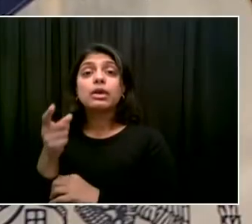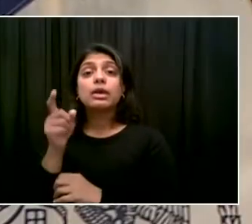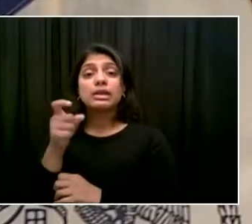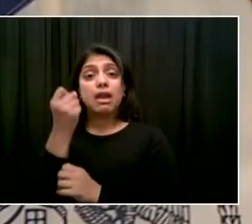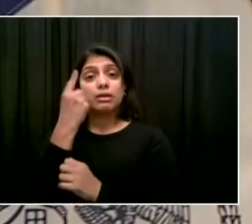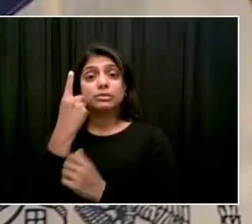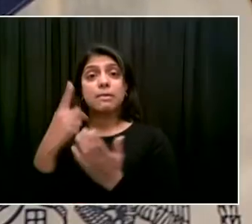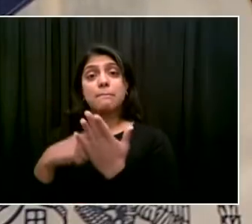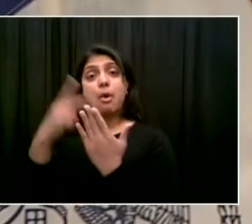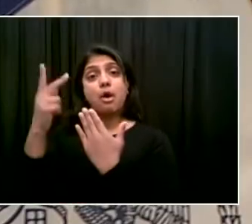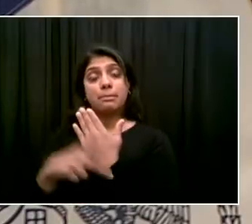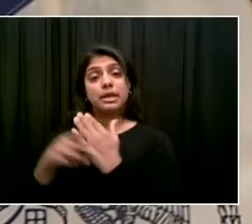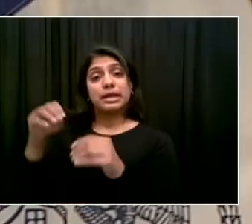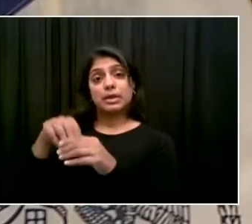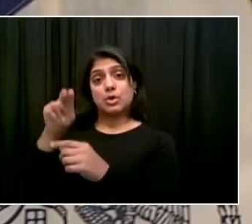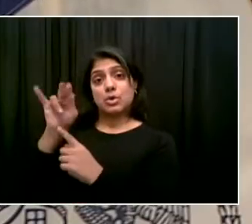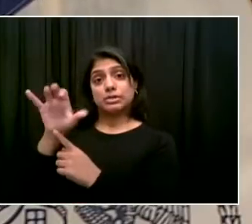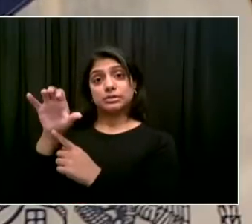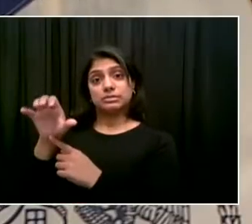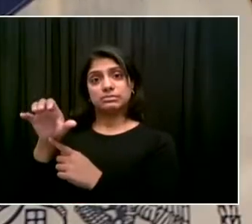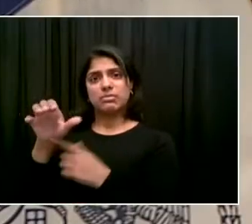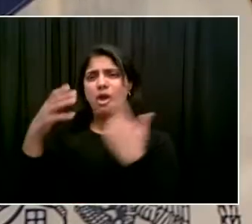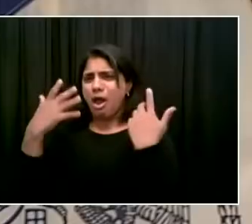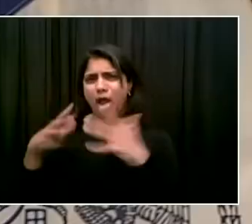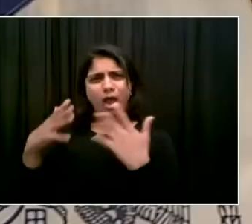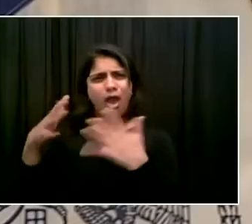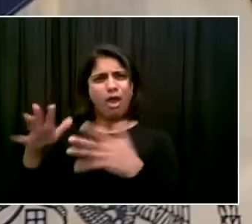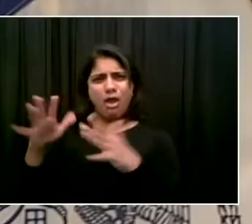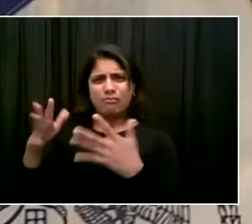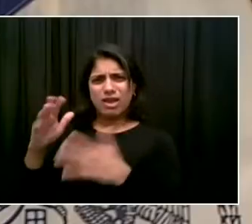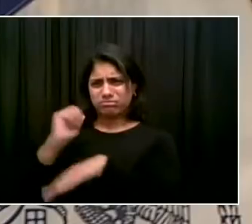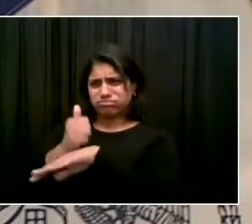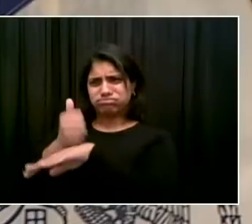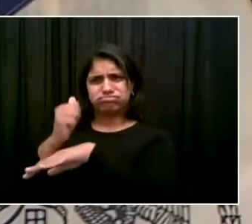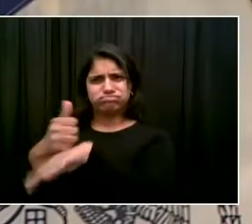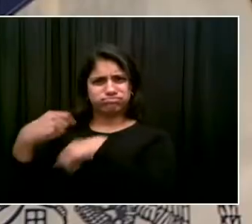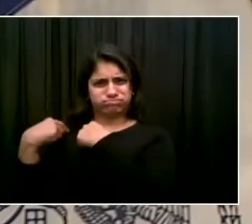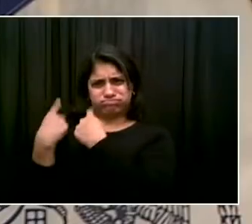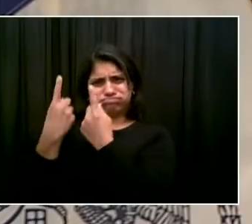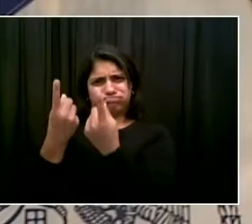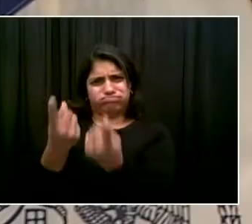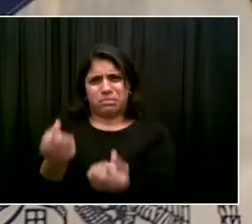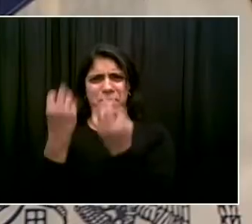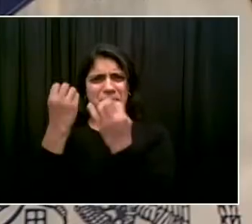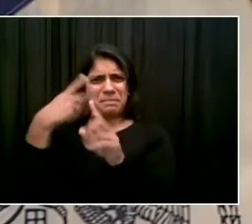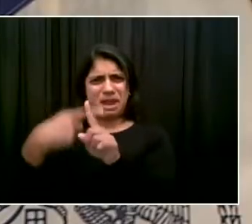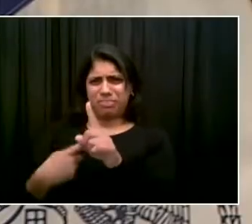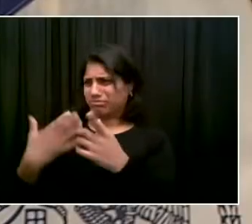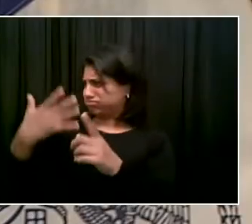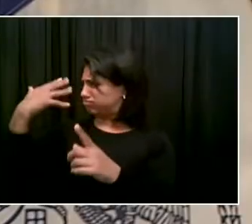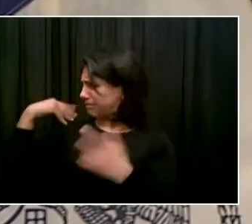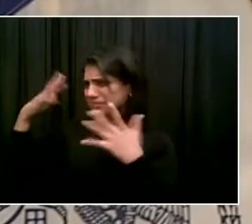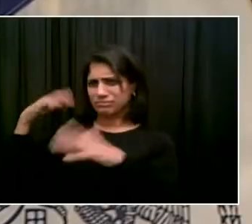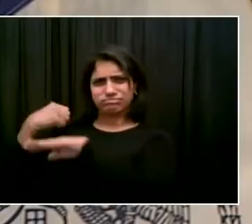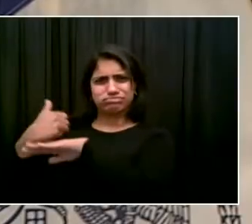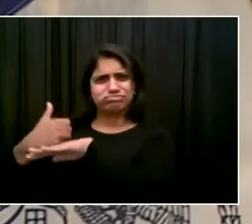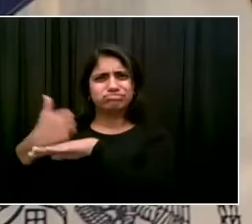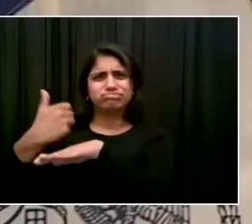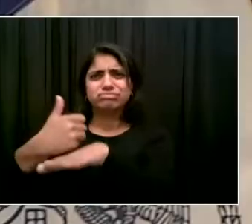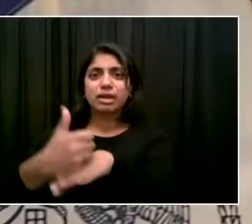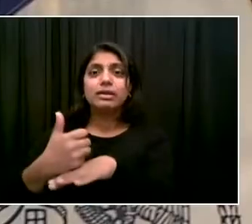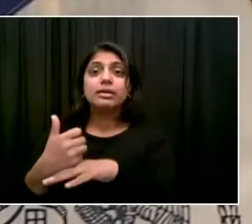IS WORKING WITH